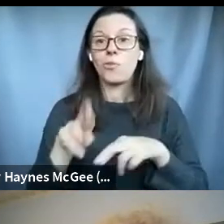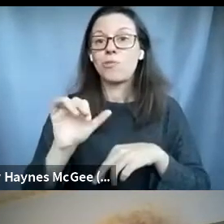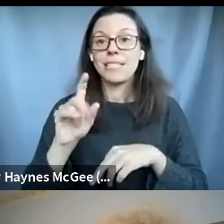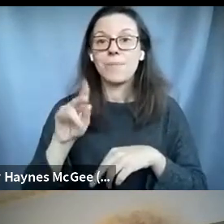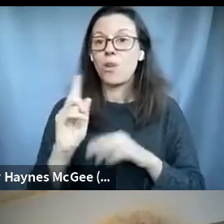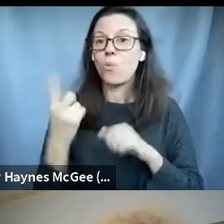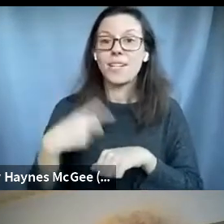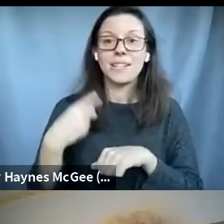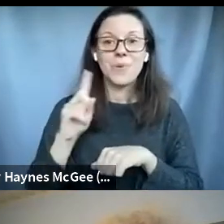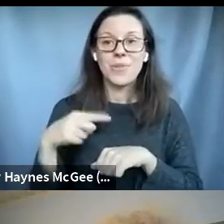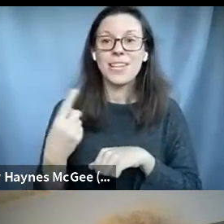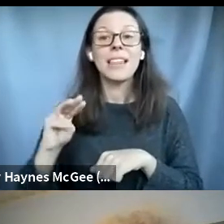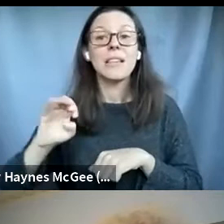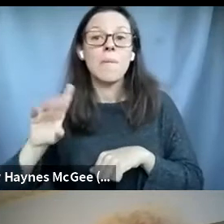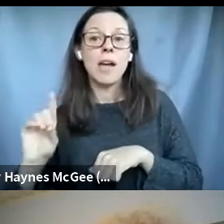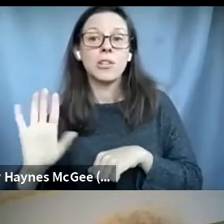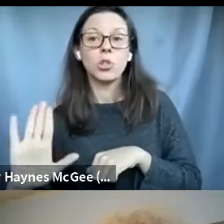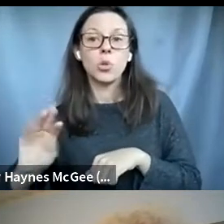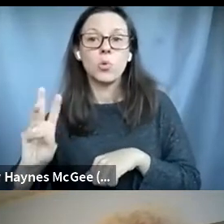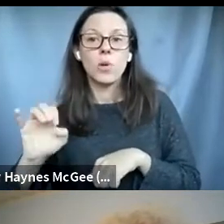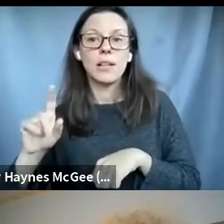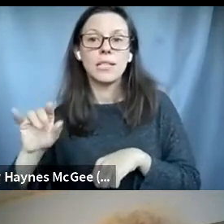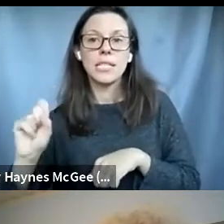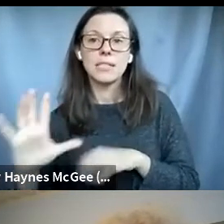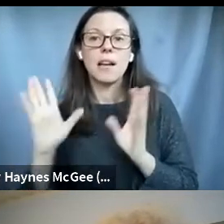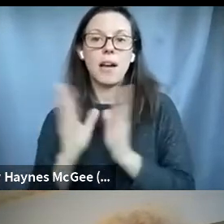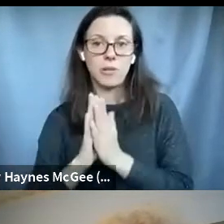And the my wellness conference in general would become virtual and that would take place